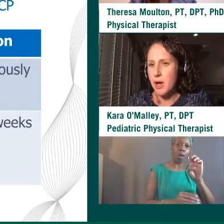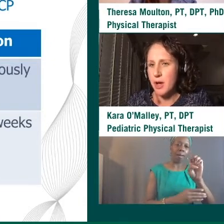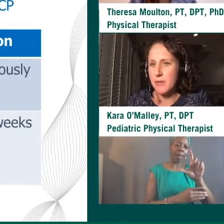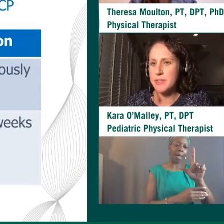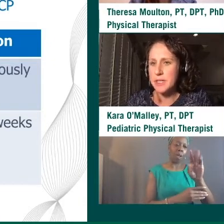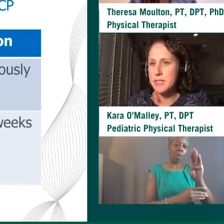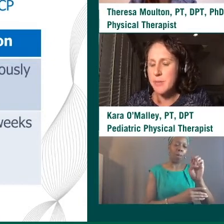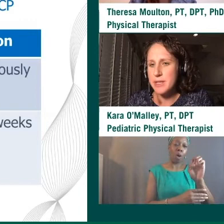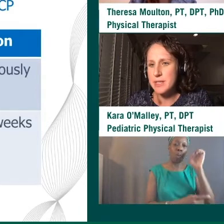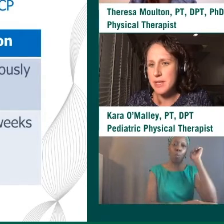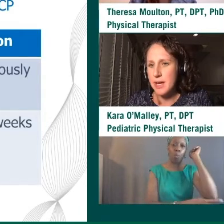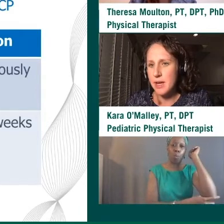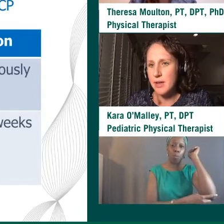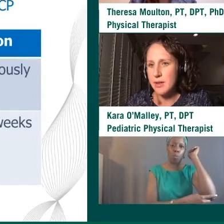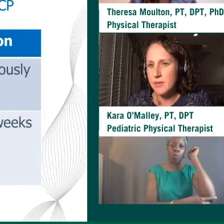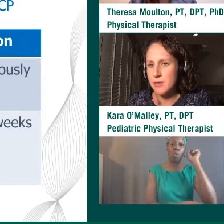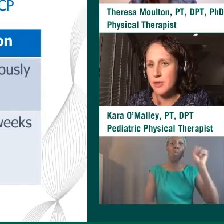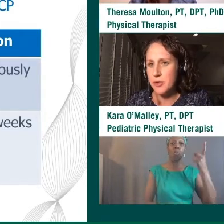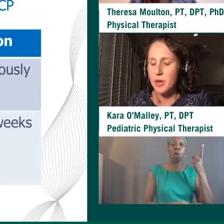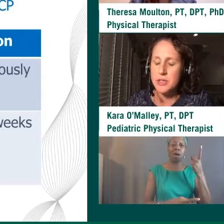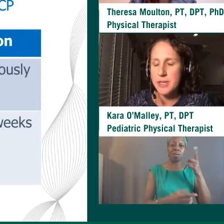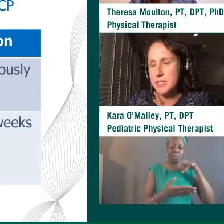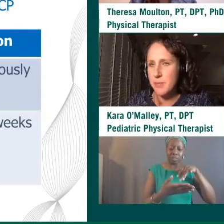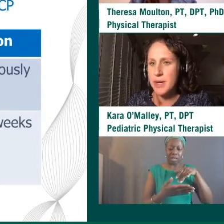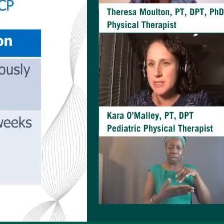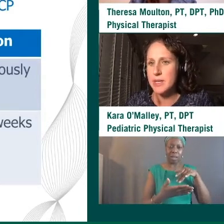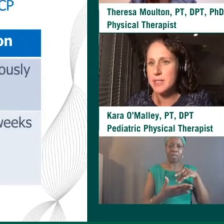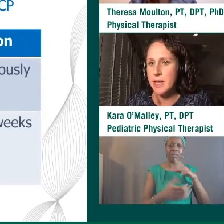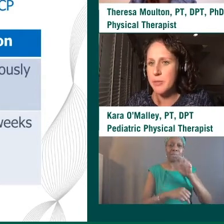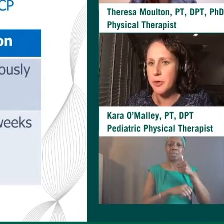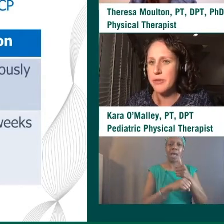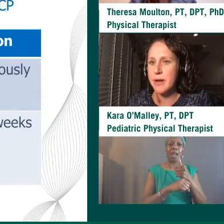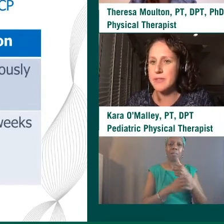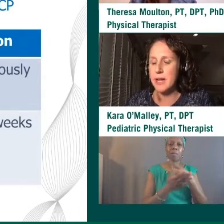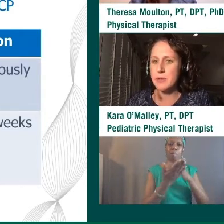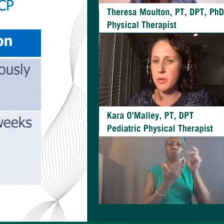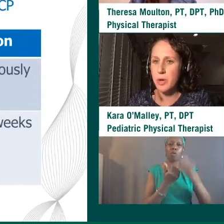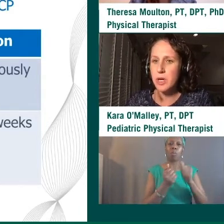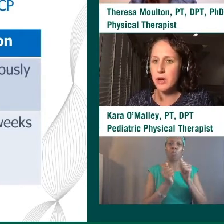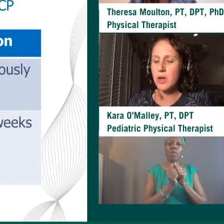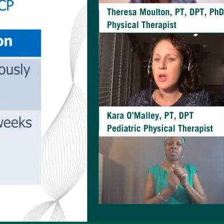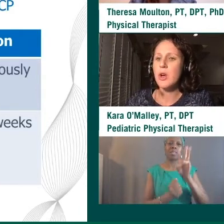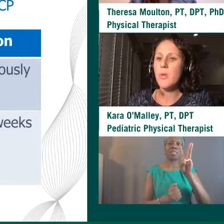of 60 minutes a day or 60 minutes at a time 3 to 5 times a week.